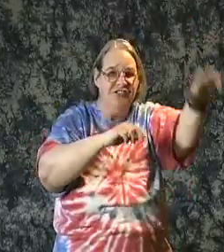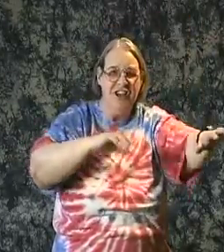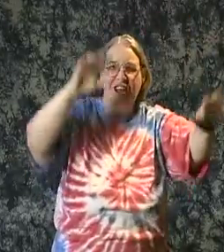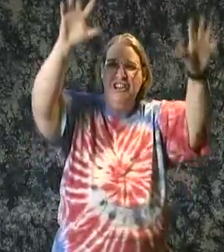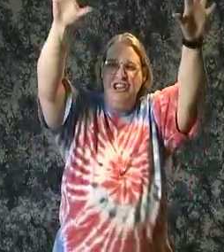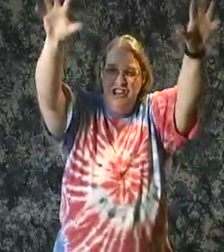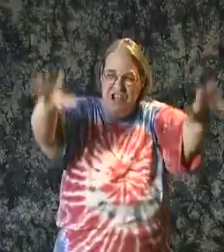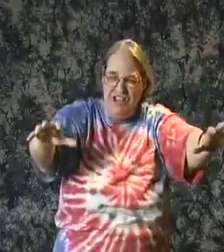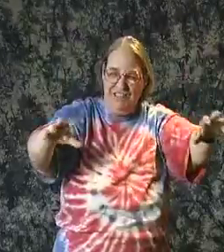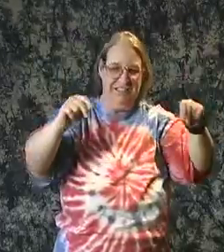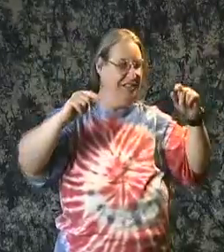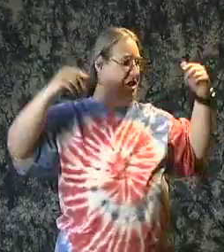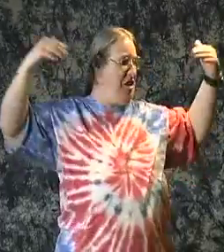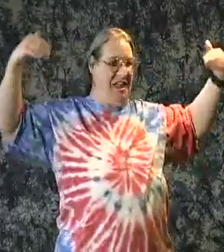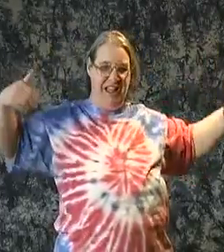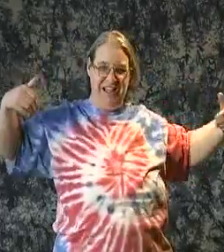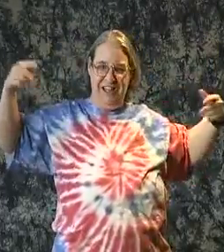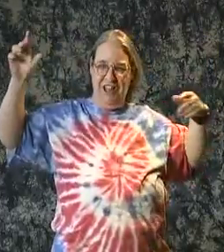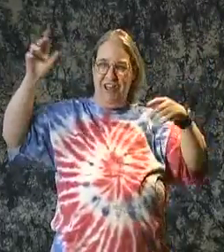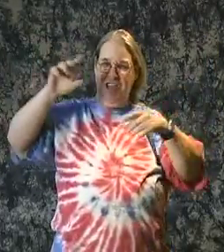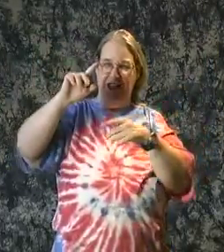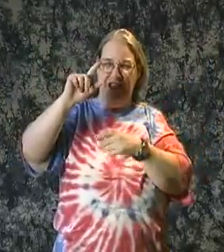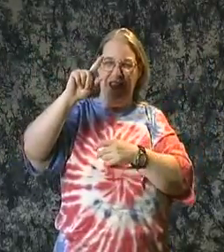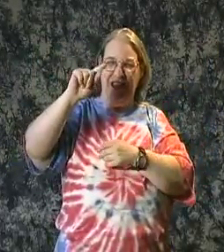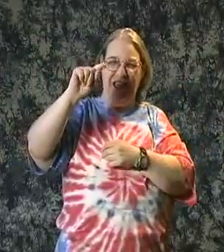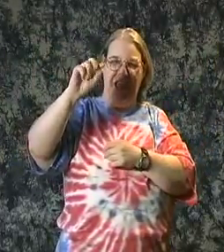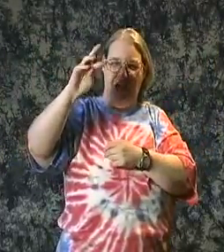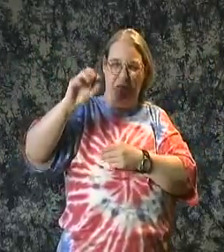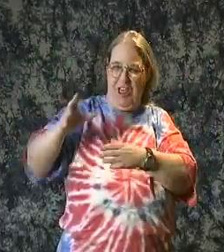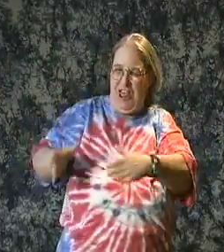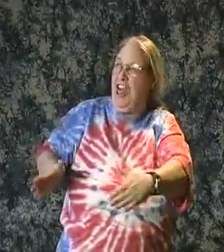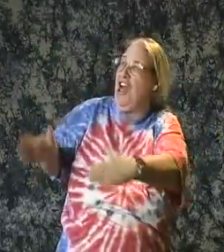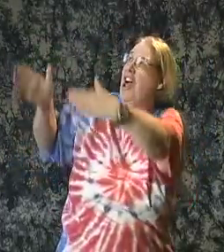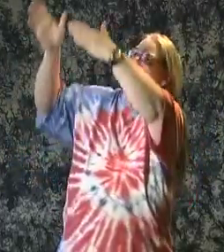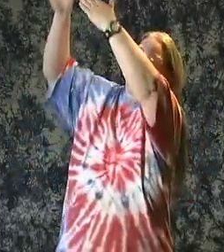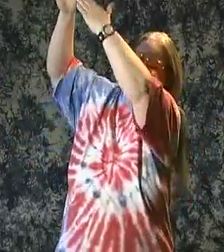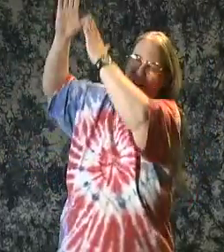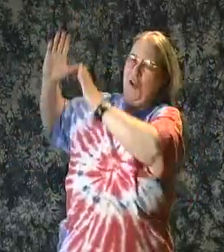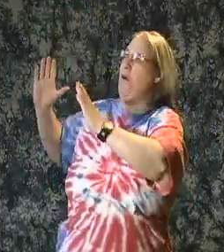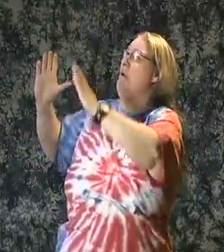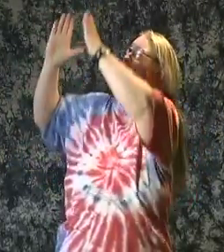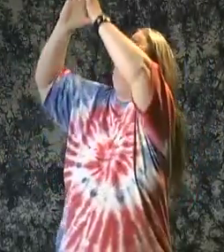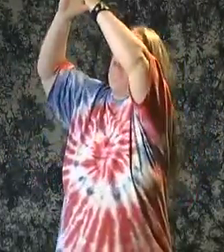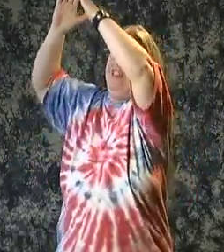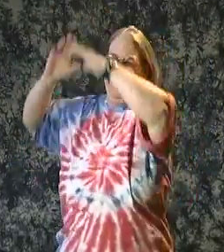They had two different rock walls. The one on the right was called the tower.